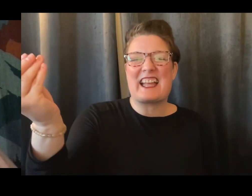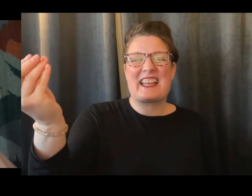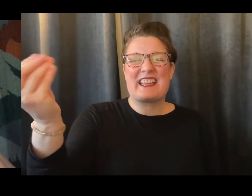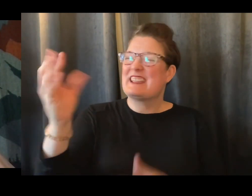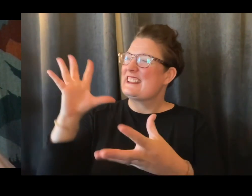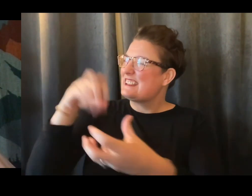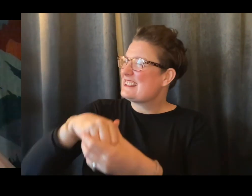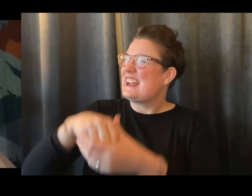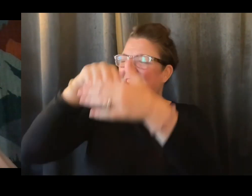The world is alive.